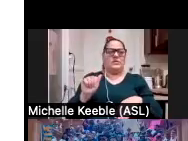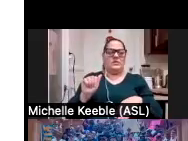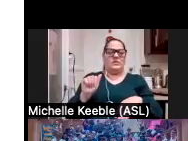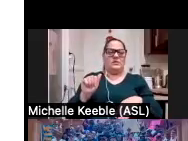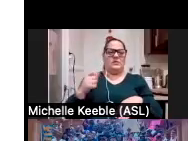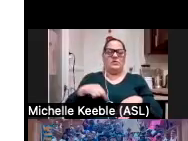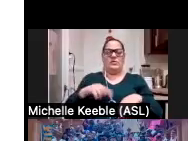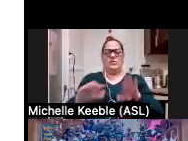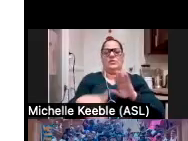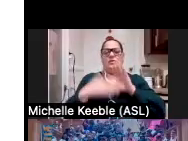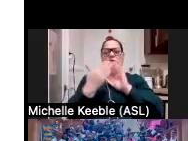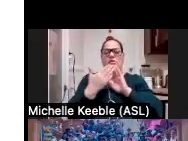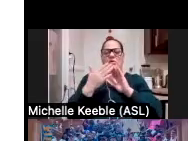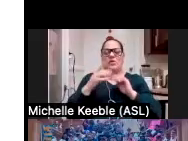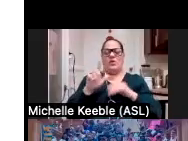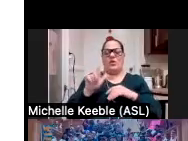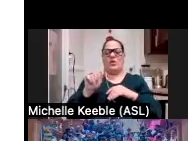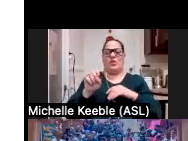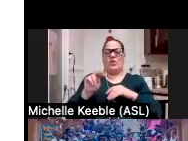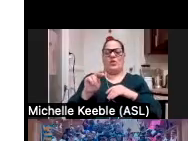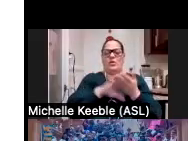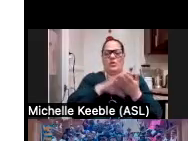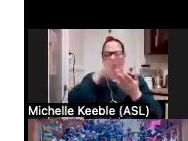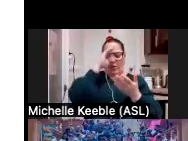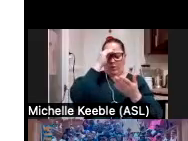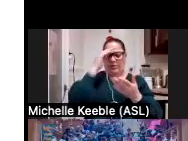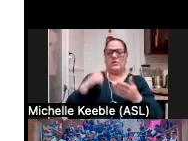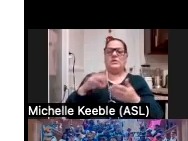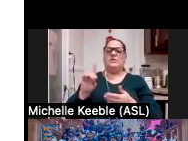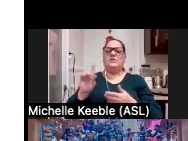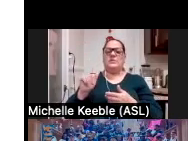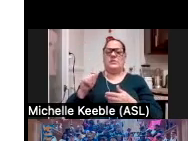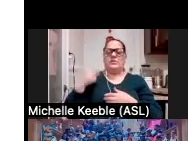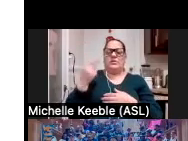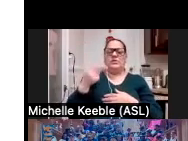inclusive learning abilities initiatives centered on disability history. um ensuring that the museum